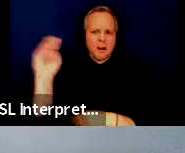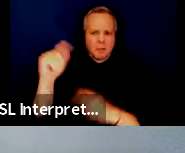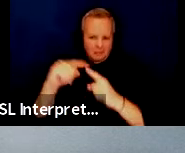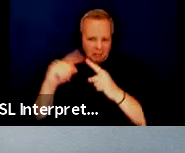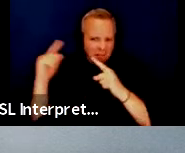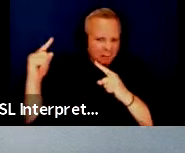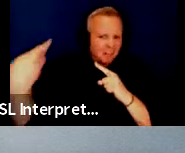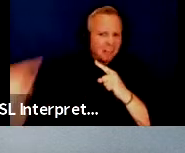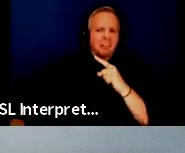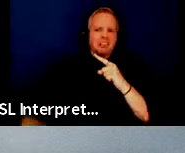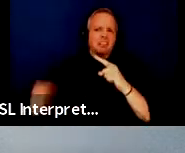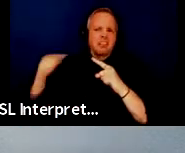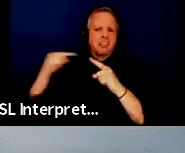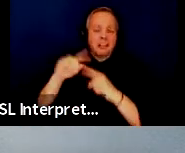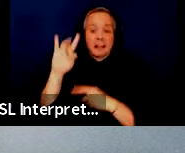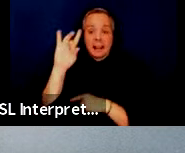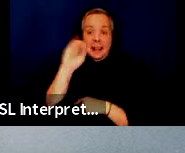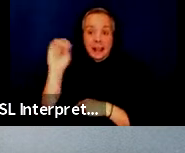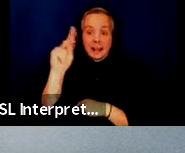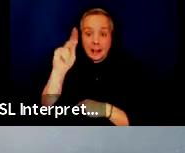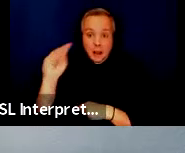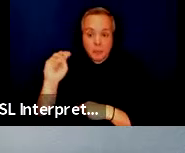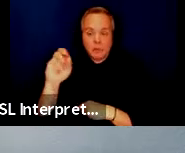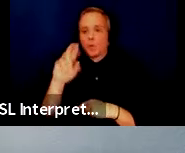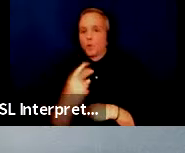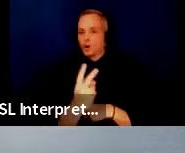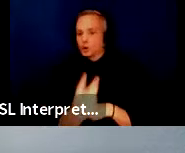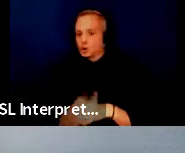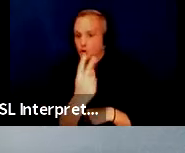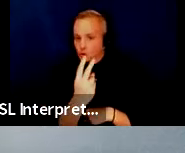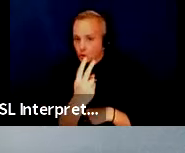80 KILOMETRES OR TWO MARATHONS MOST DAYS OF THE WEEK.